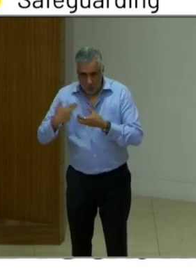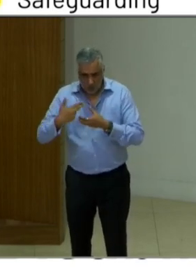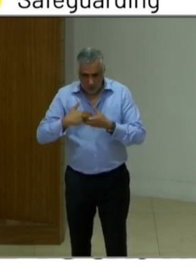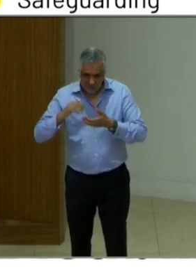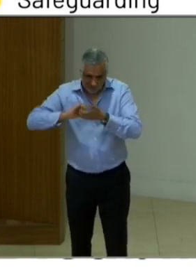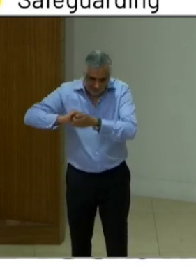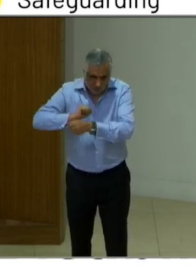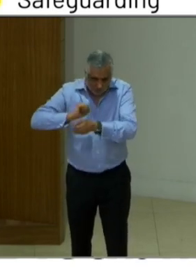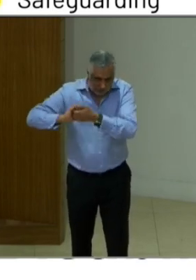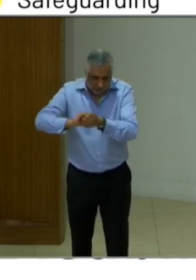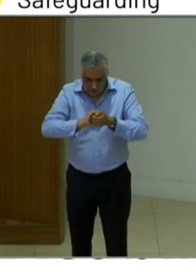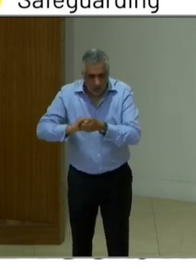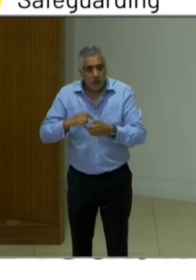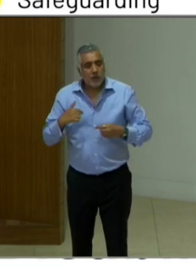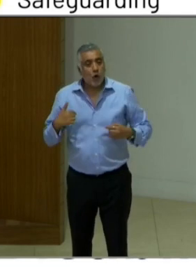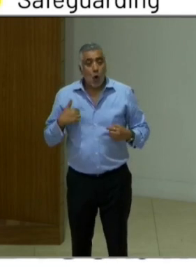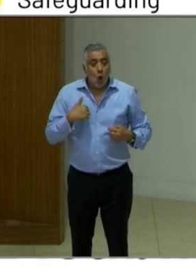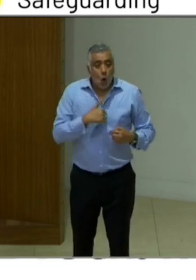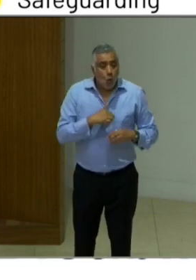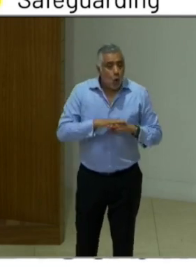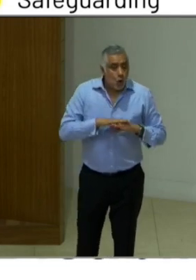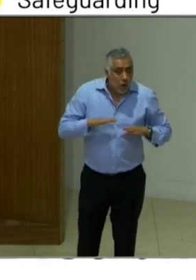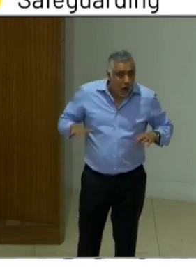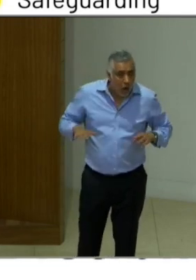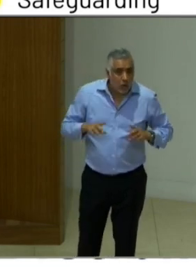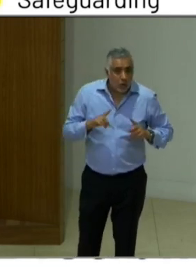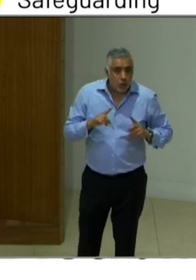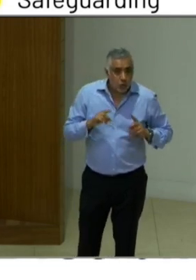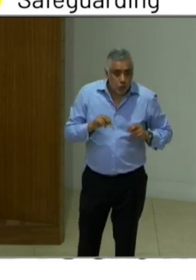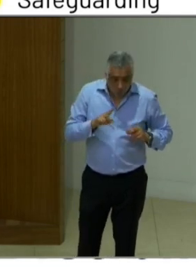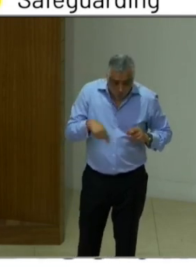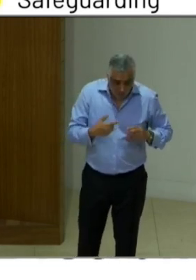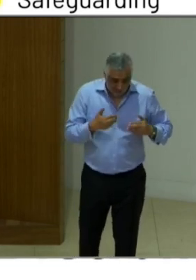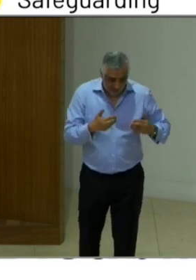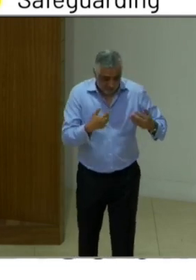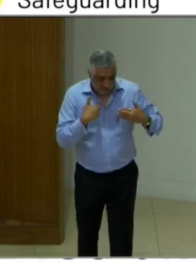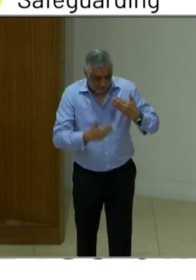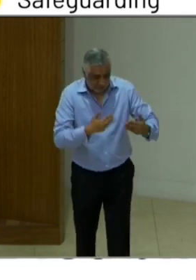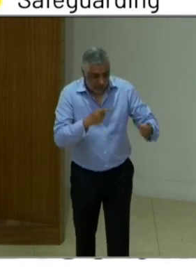This is not going to be done by simply discussing the issue of safeguarding among